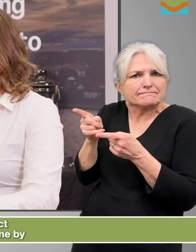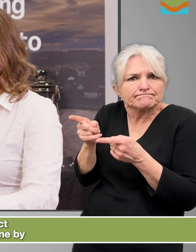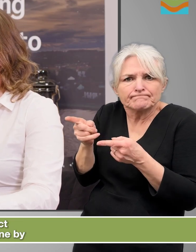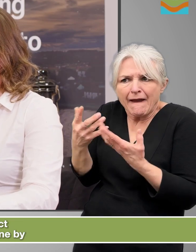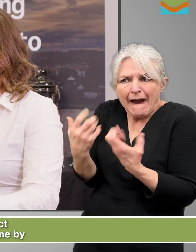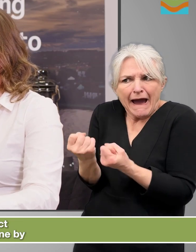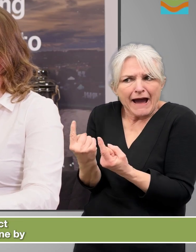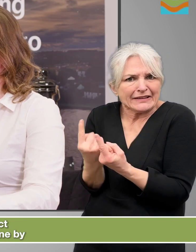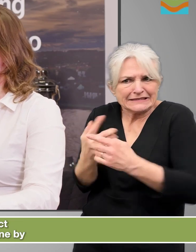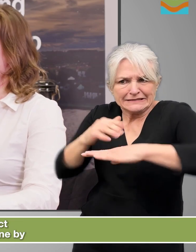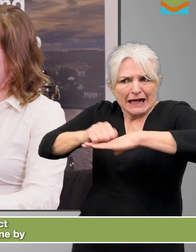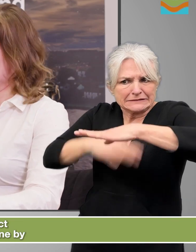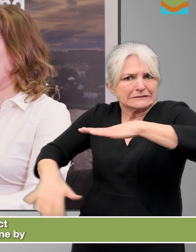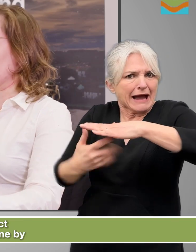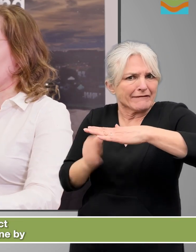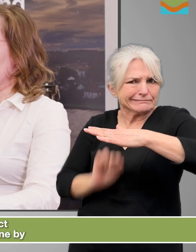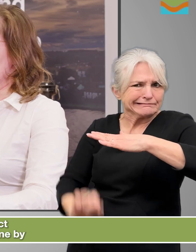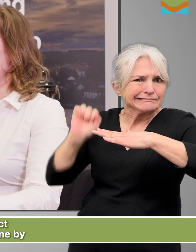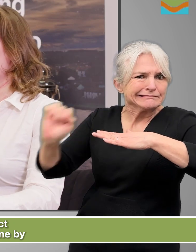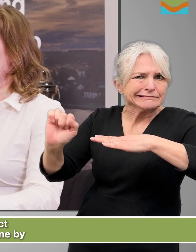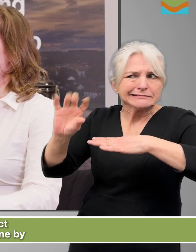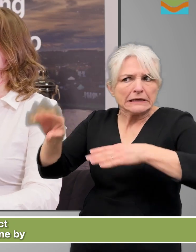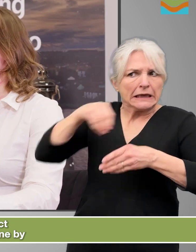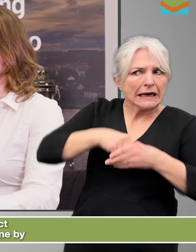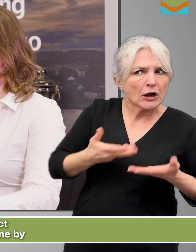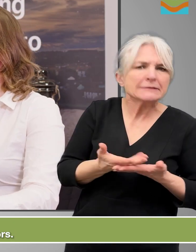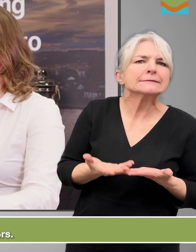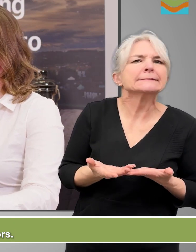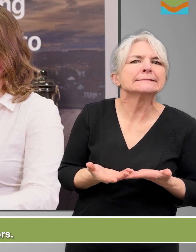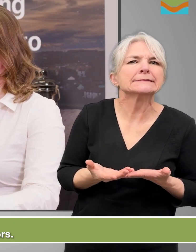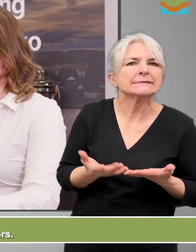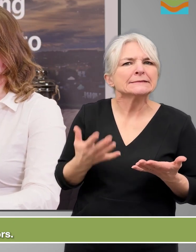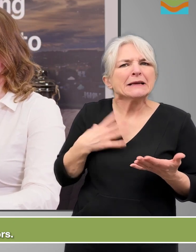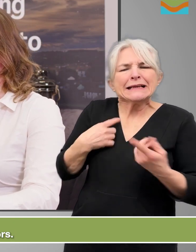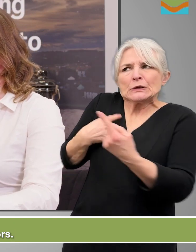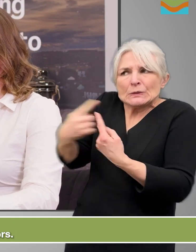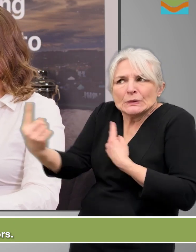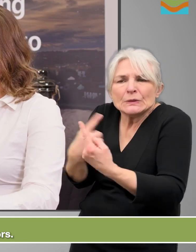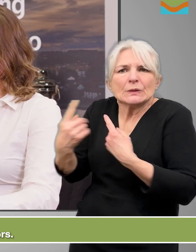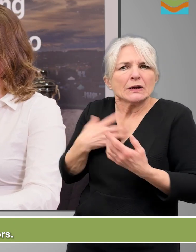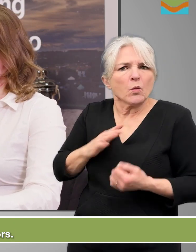And those directly interact with designs that may be done by consultants and contractors.